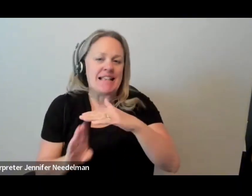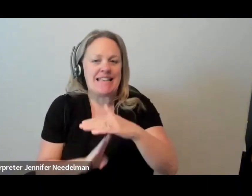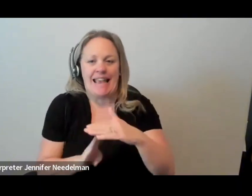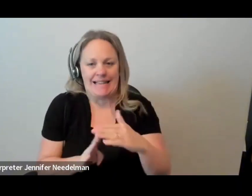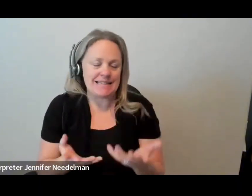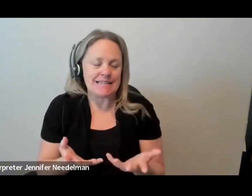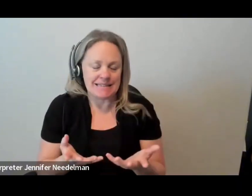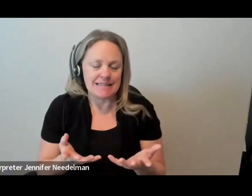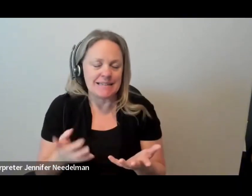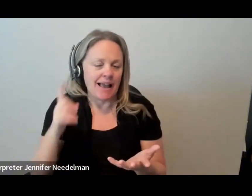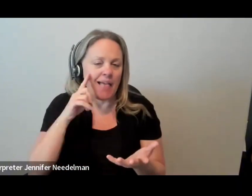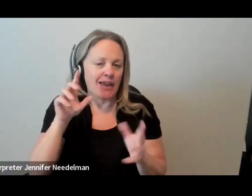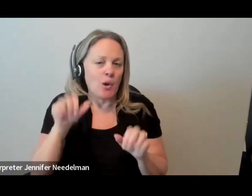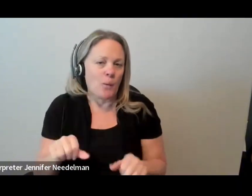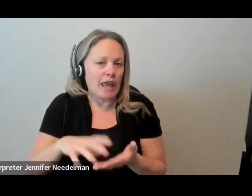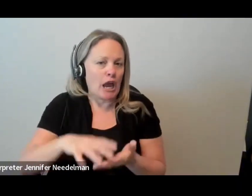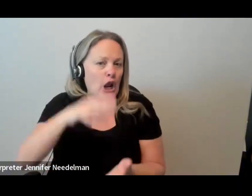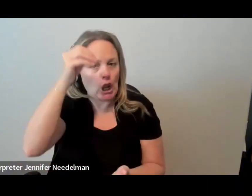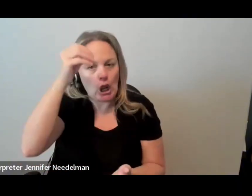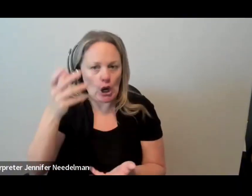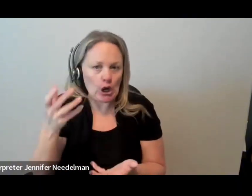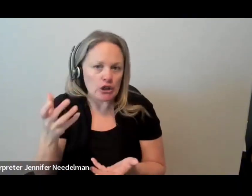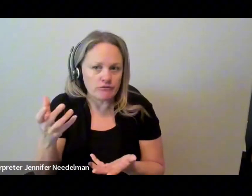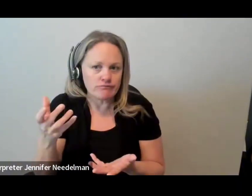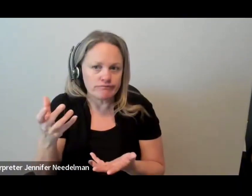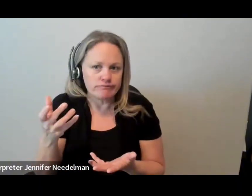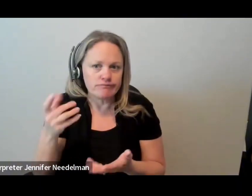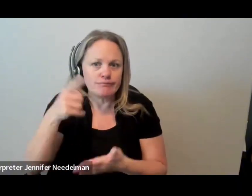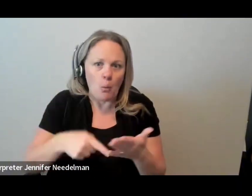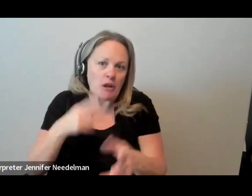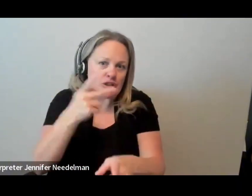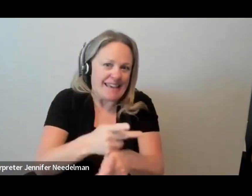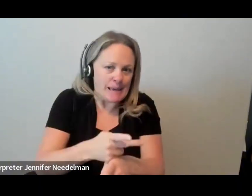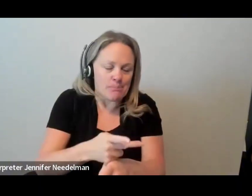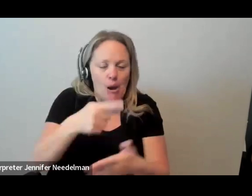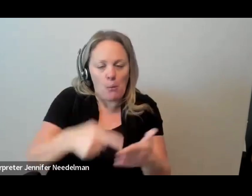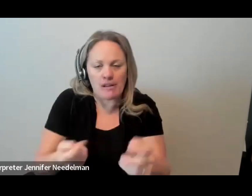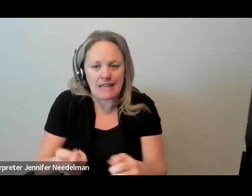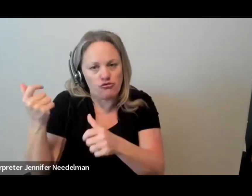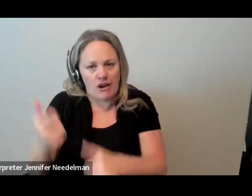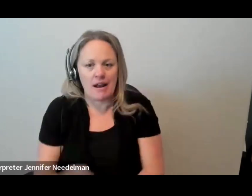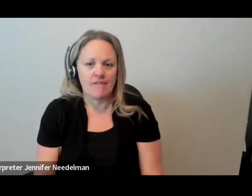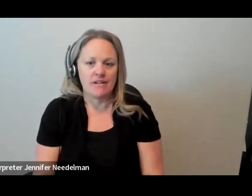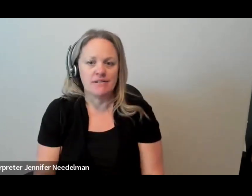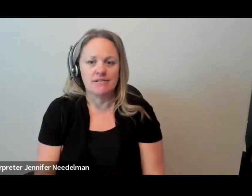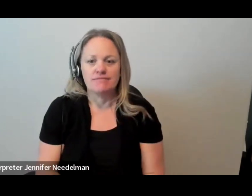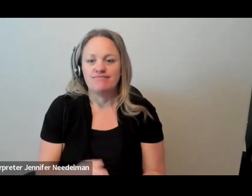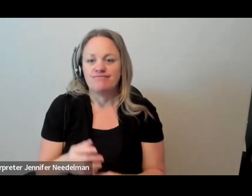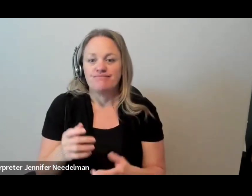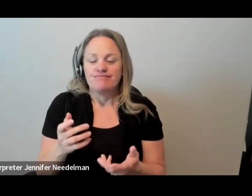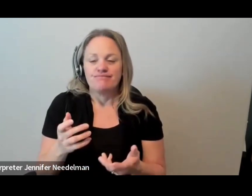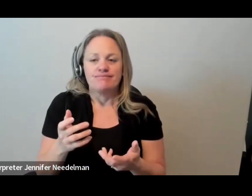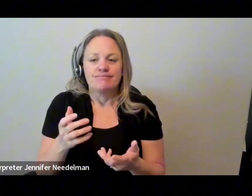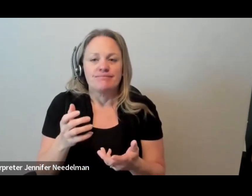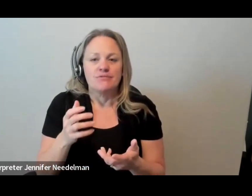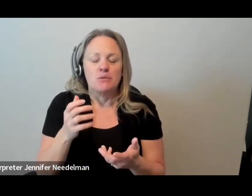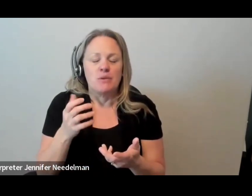I think there's some things we can learn that are tried and true that don't require us to build something just to build it or to make